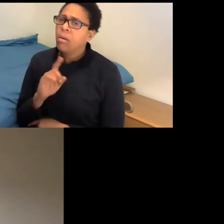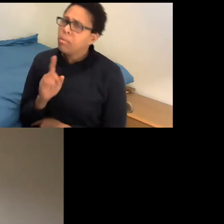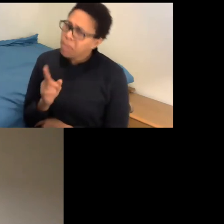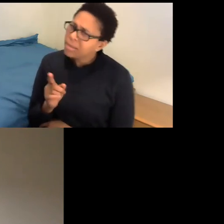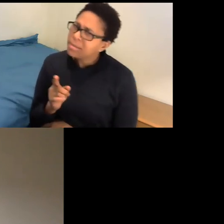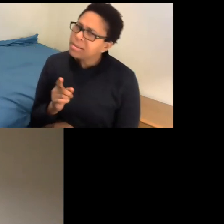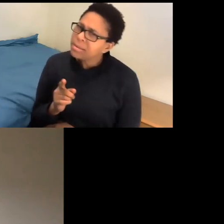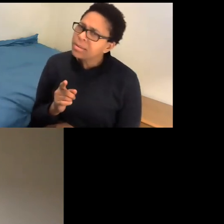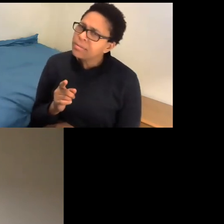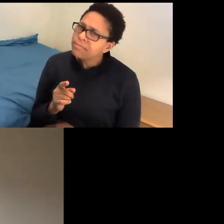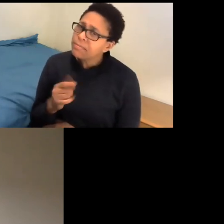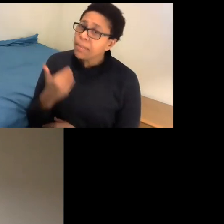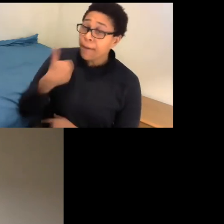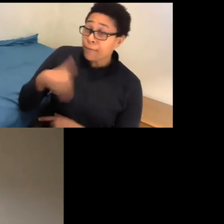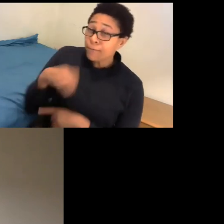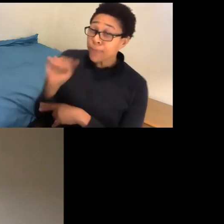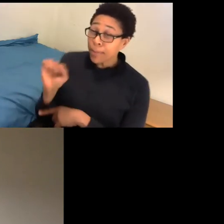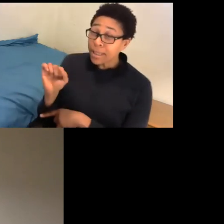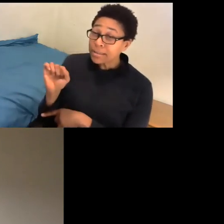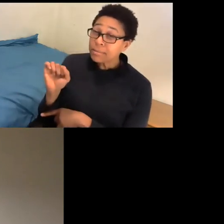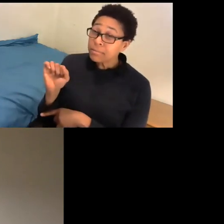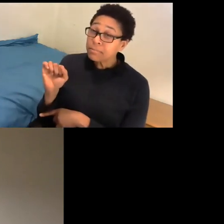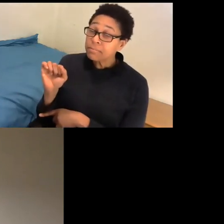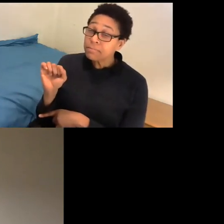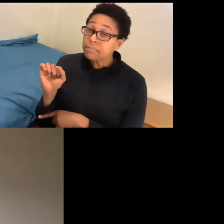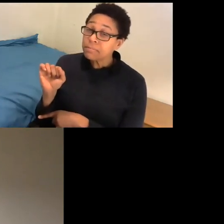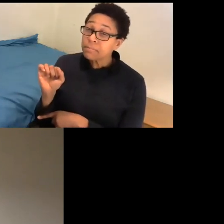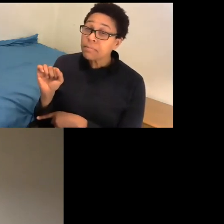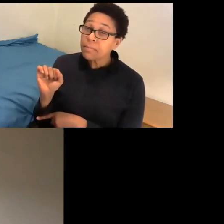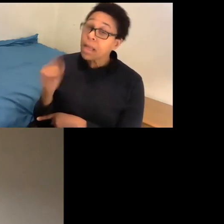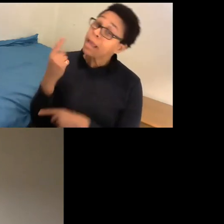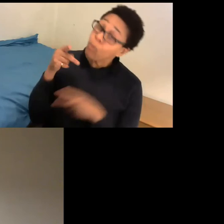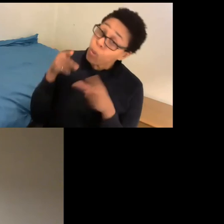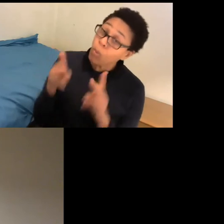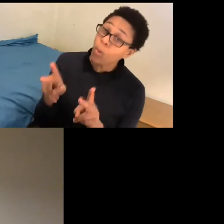feminism is, in one way, if you want to see it as universal,